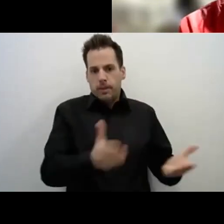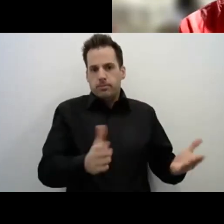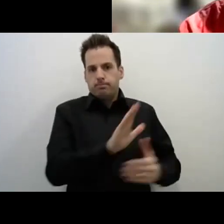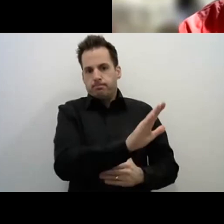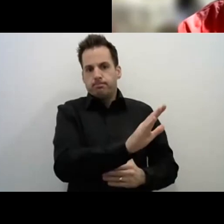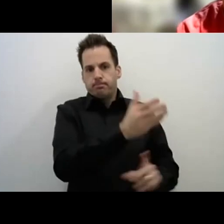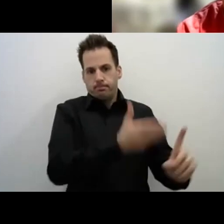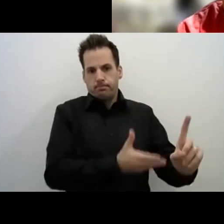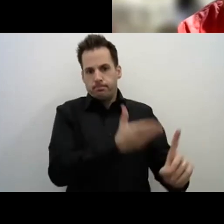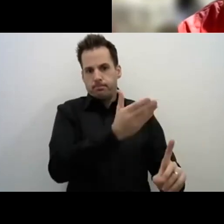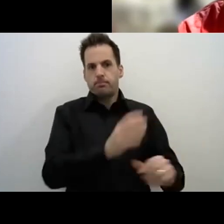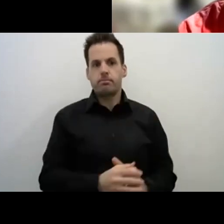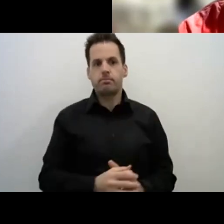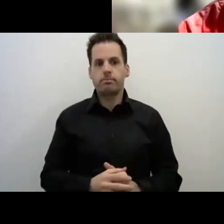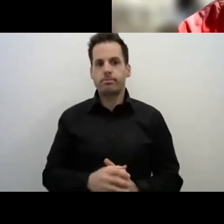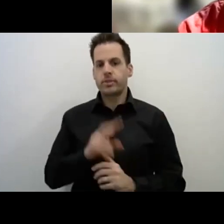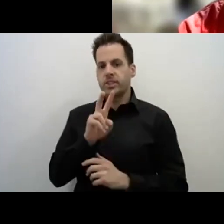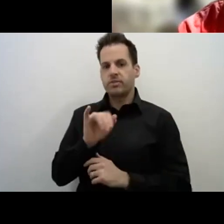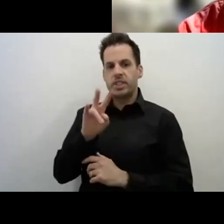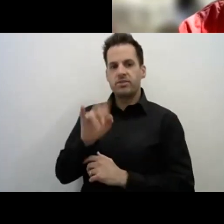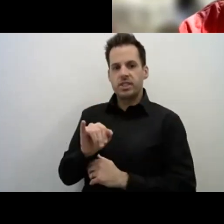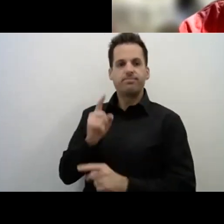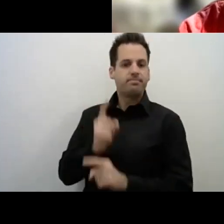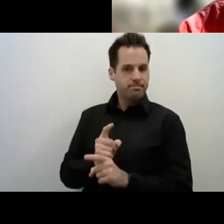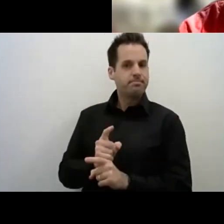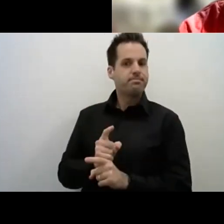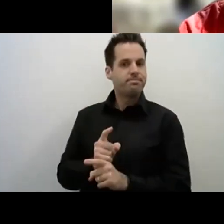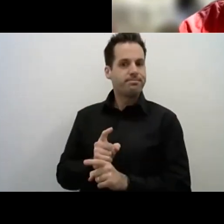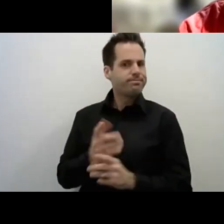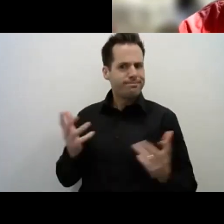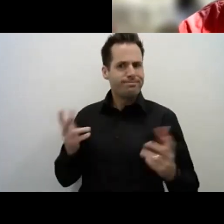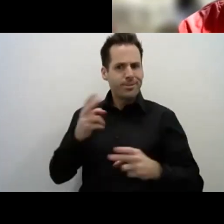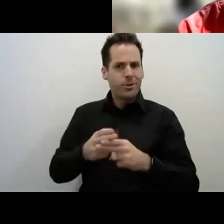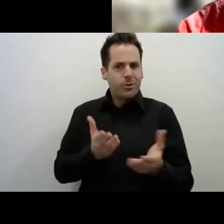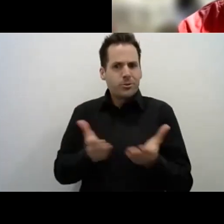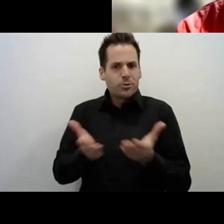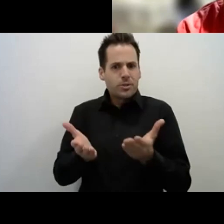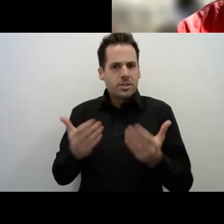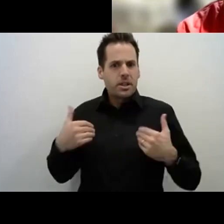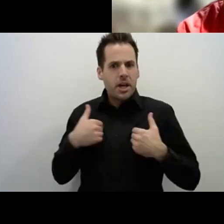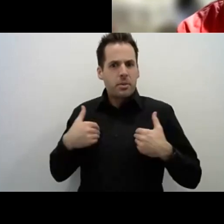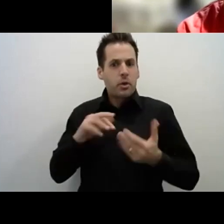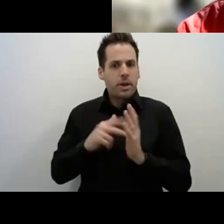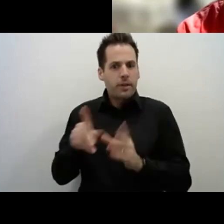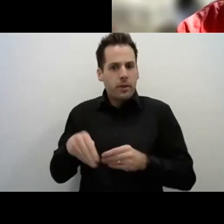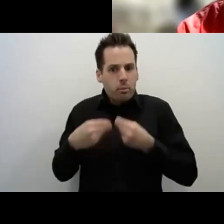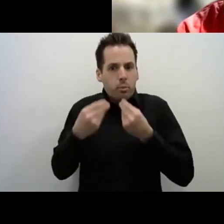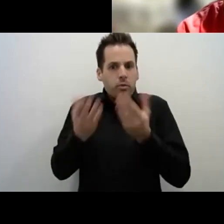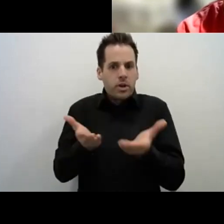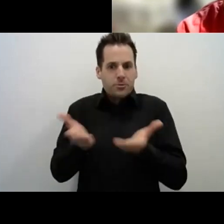i agree it's kind of in the name service animal performs or provides a service exactly